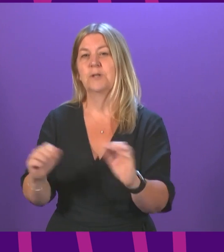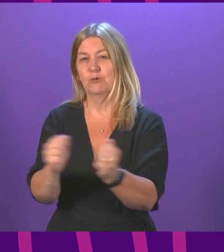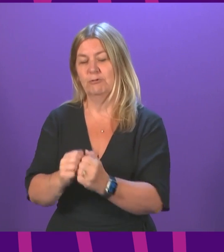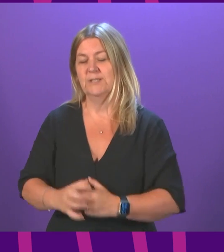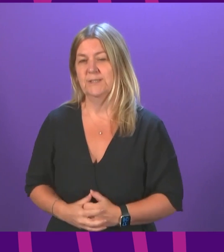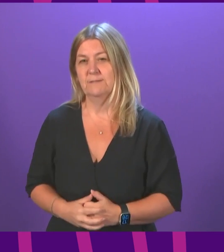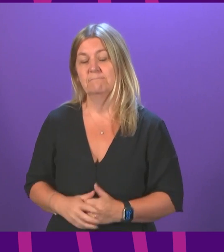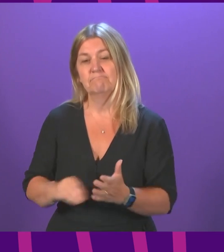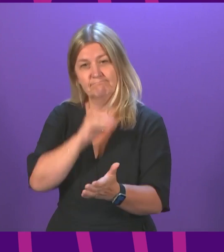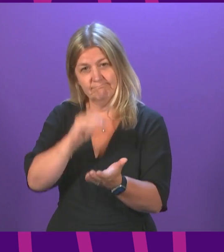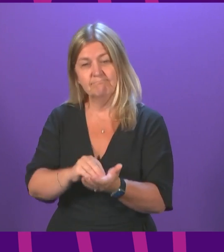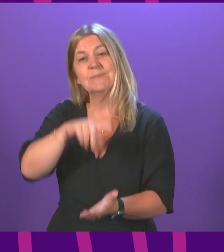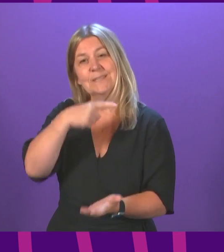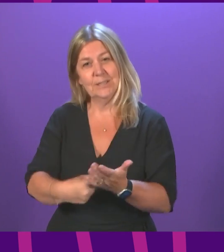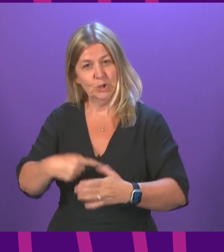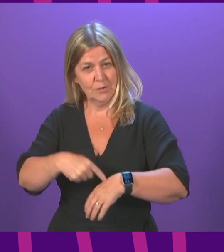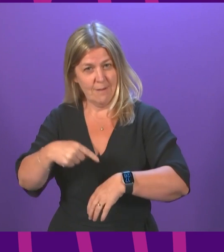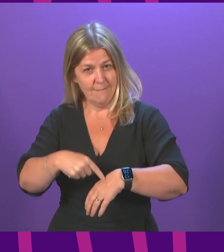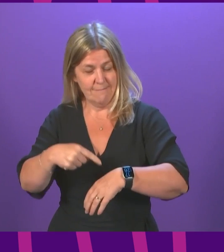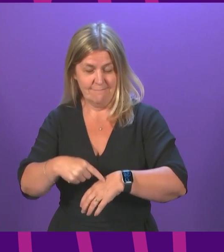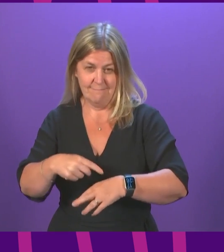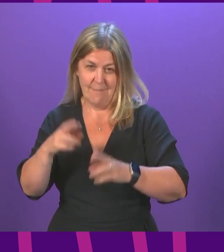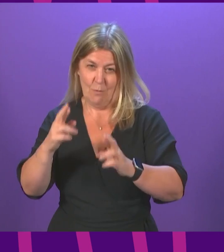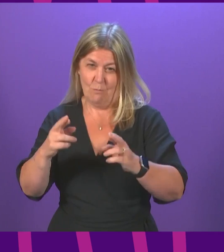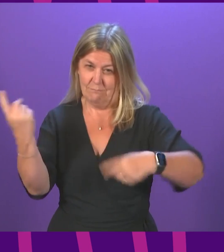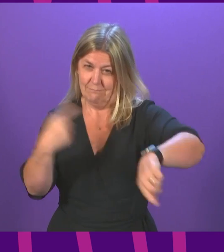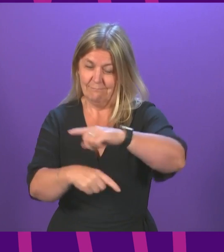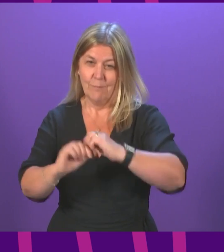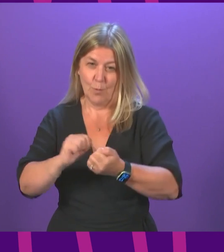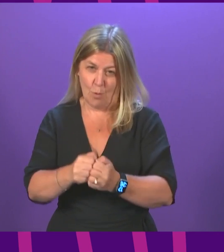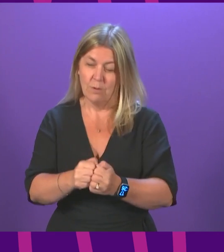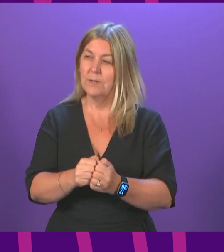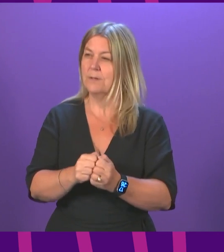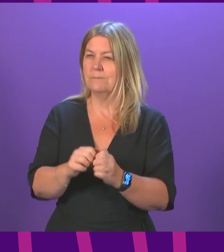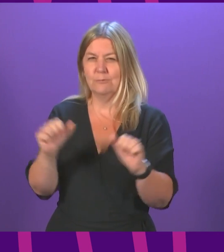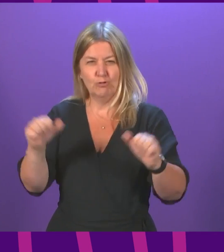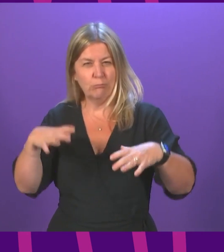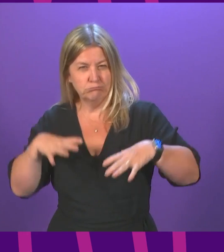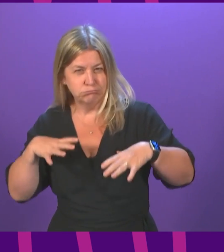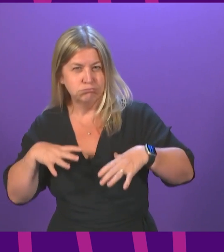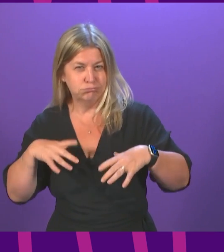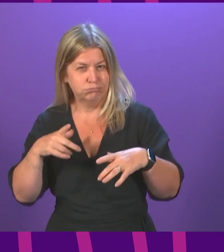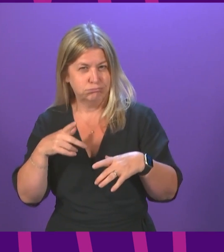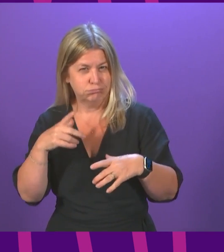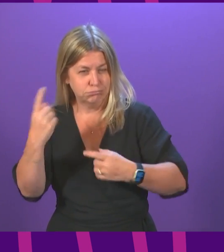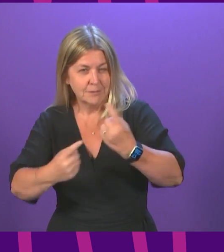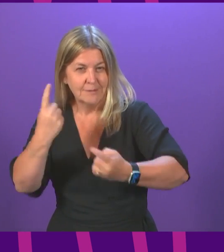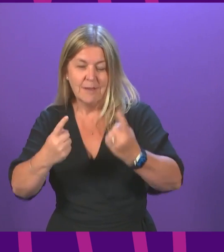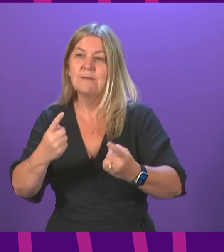That concludes decision time. I hope that colleagues have the opportunity to have a short break during recess, and I hope that all Parliament staff